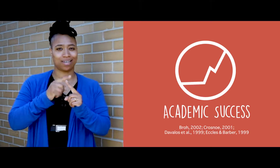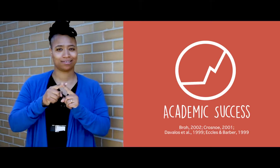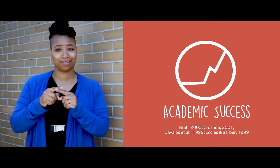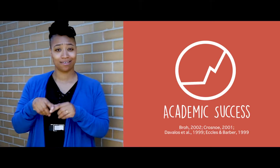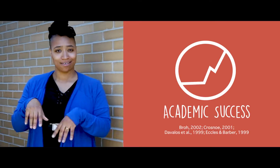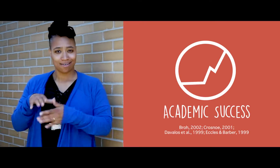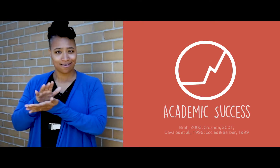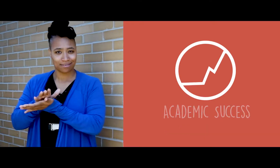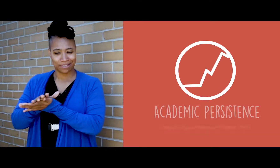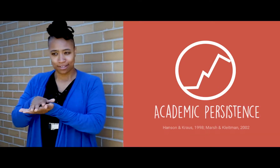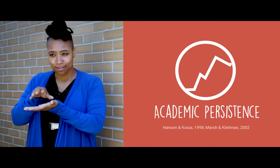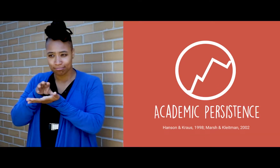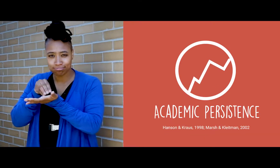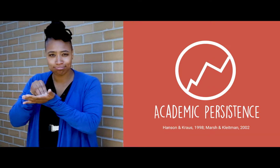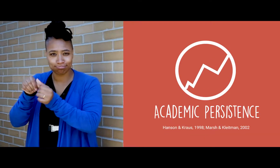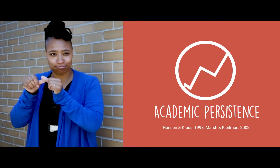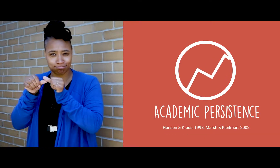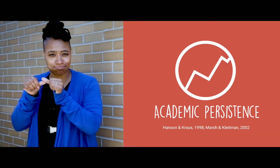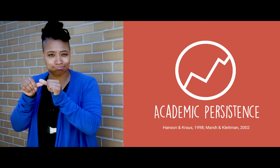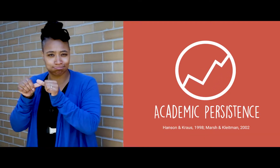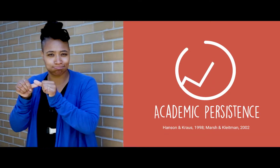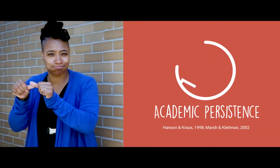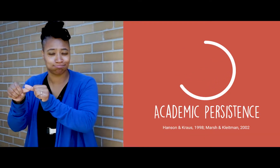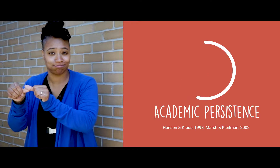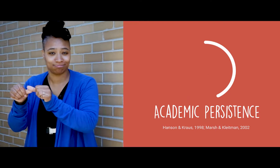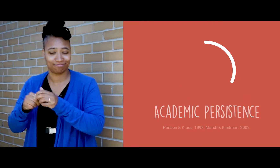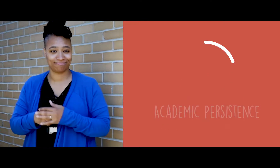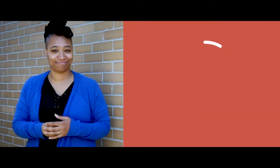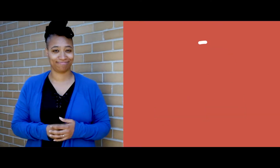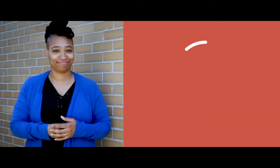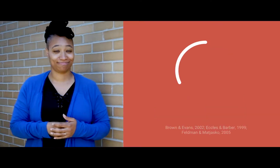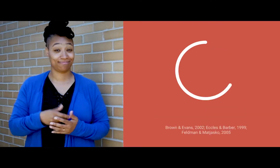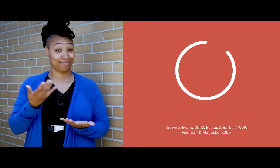as well as academic persistence. And involvement can't happen